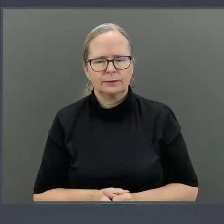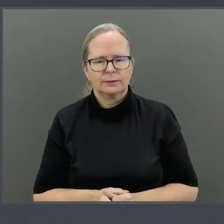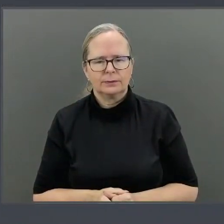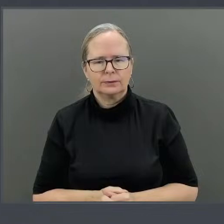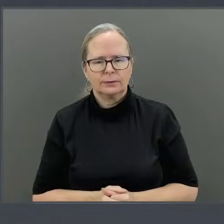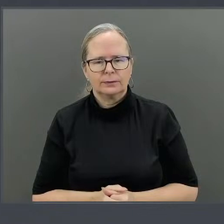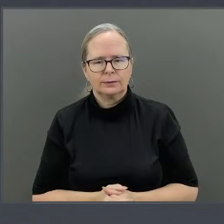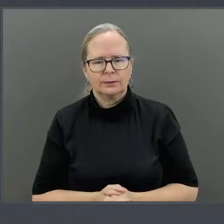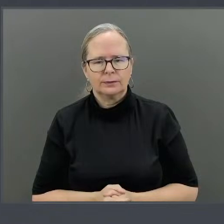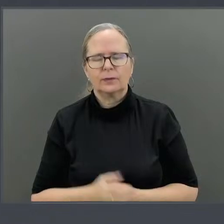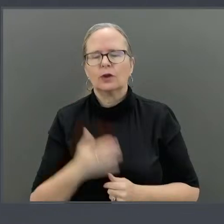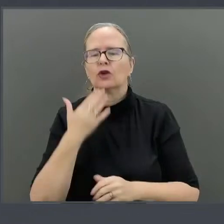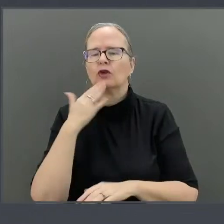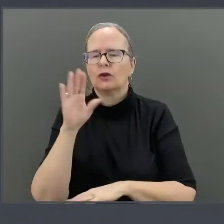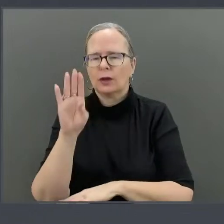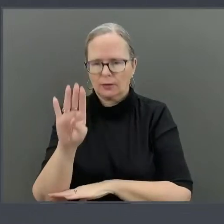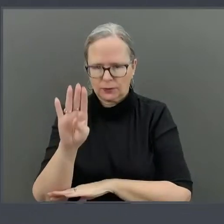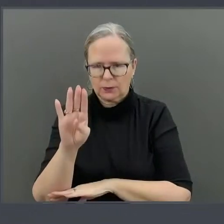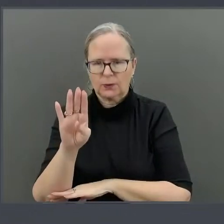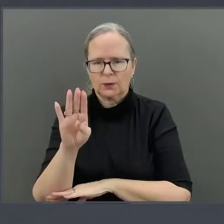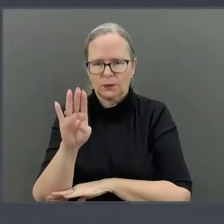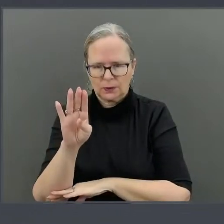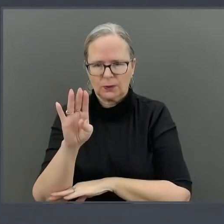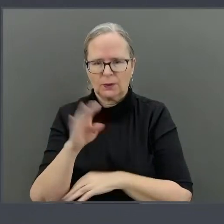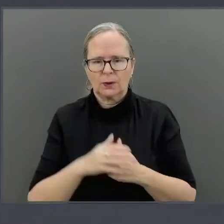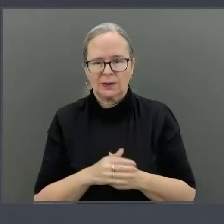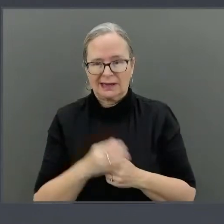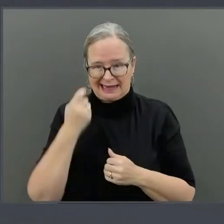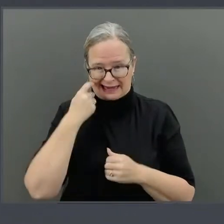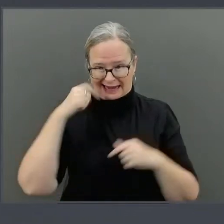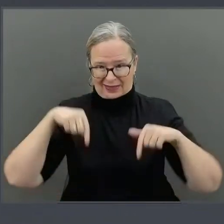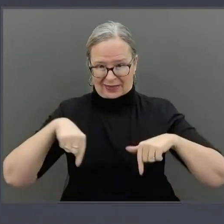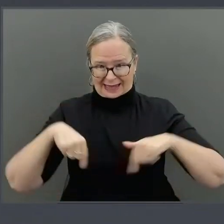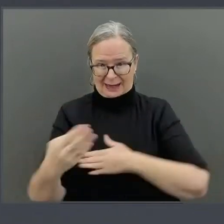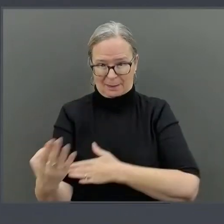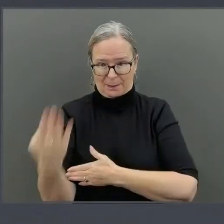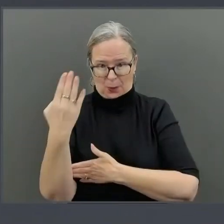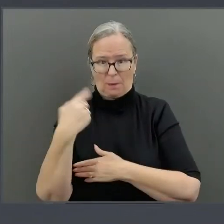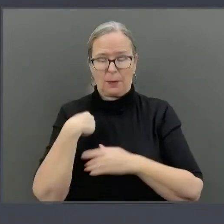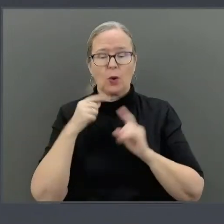was inspired by the commitment and expertise of the crews all the contractors are working